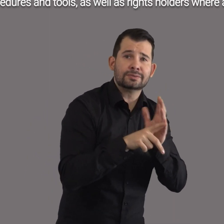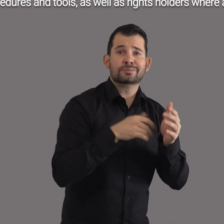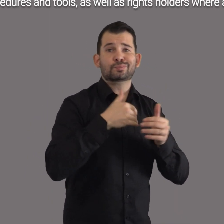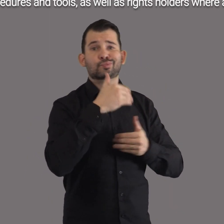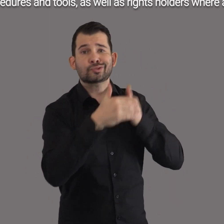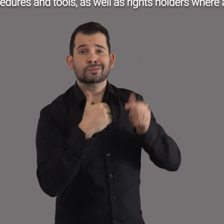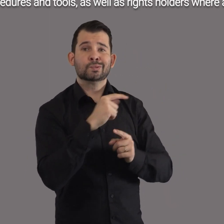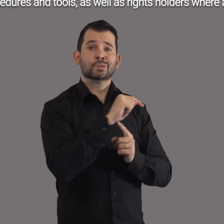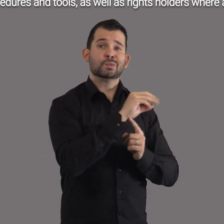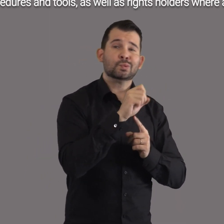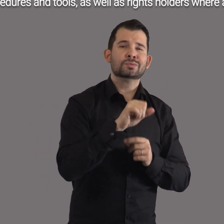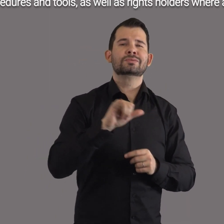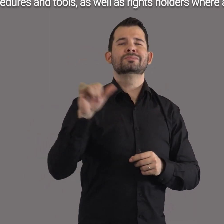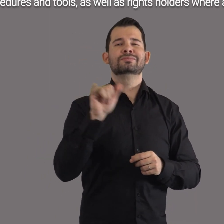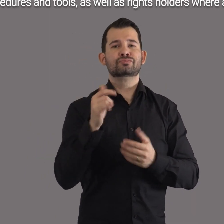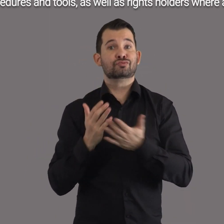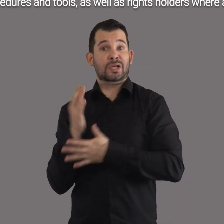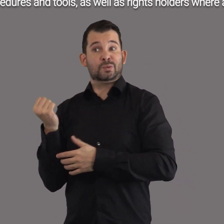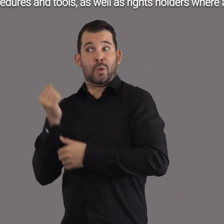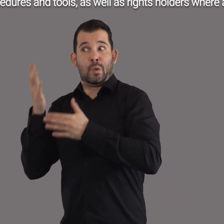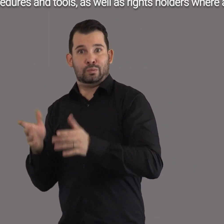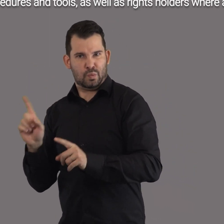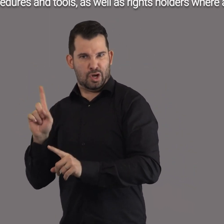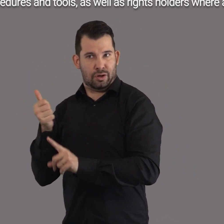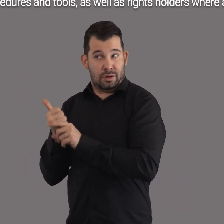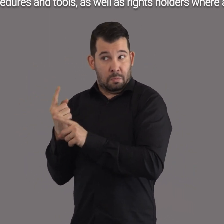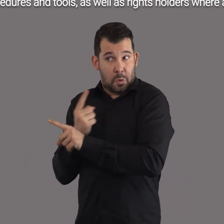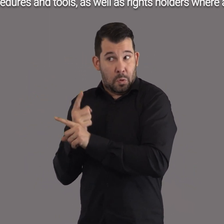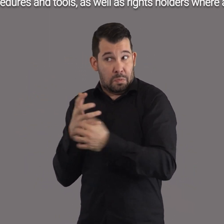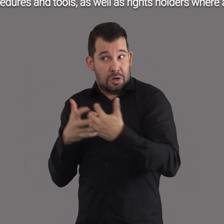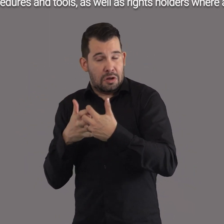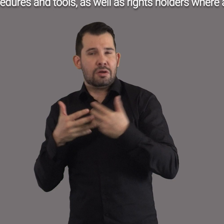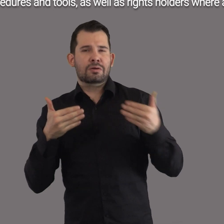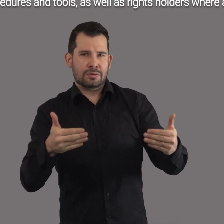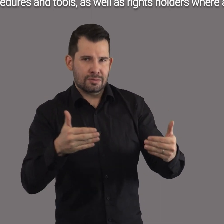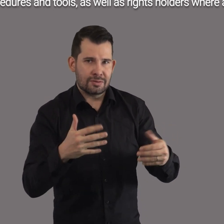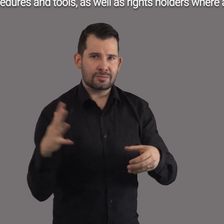policies, procedures and tools, as well as rights holders where appropriate;